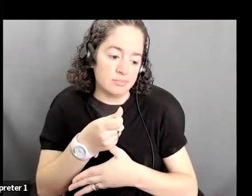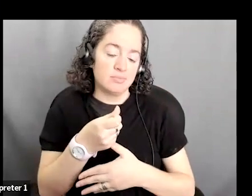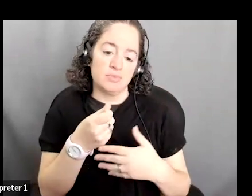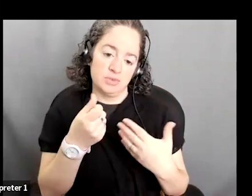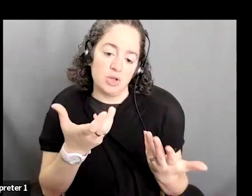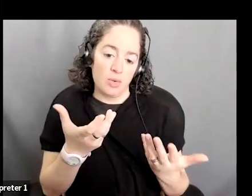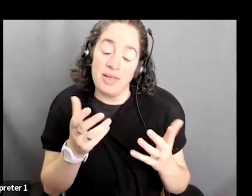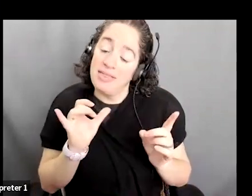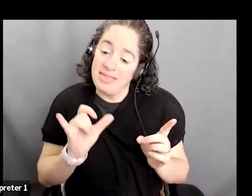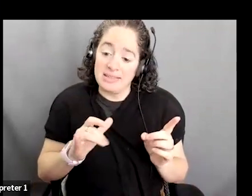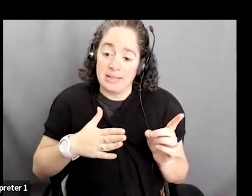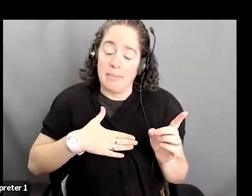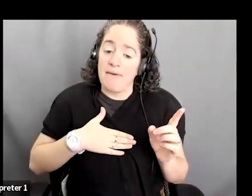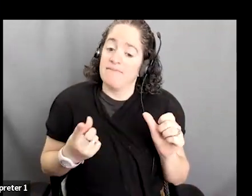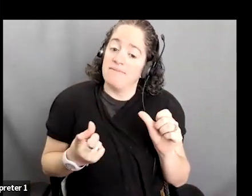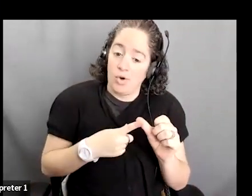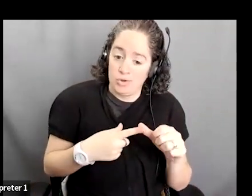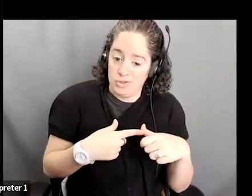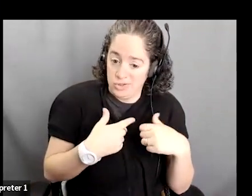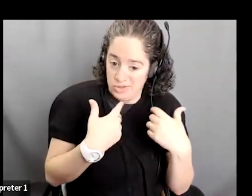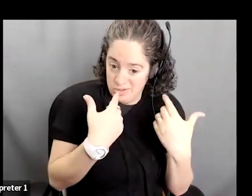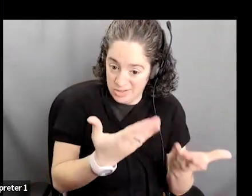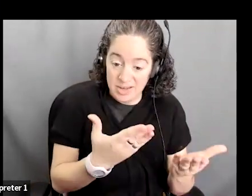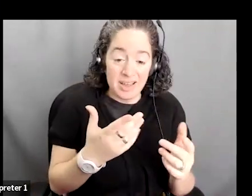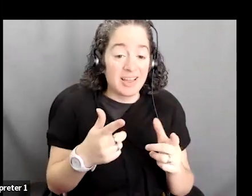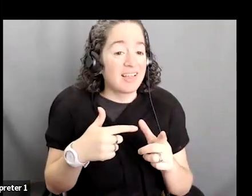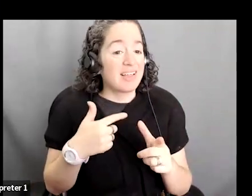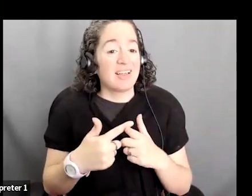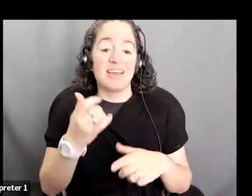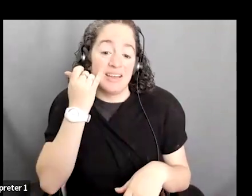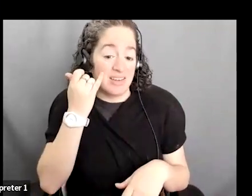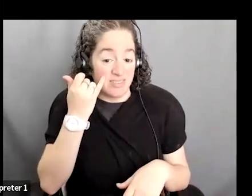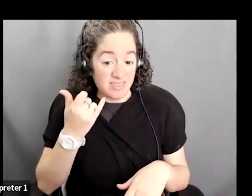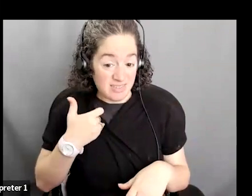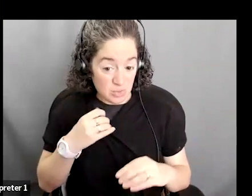That's what I would do first and then if you don't get a good response, then that's when you're like, okay,